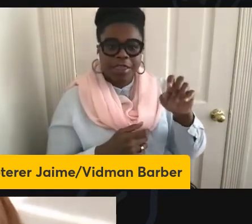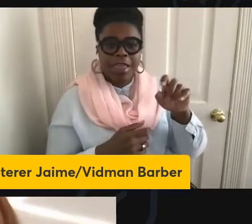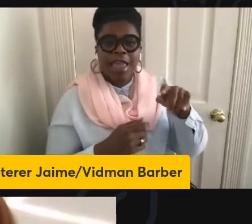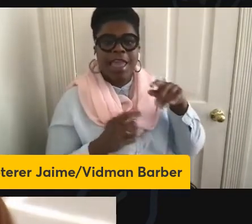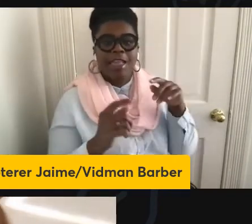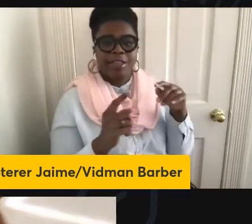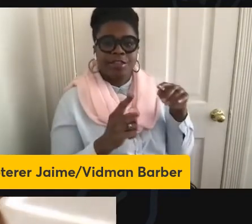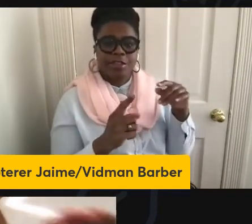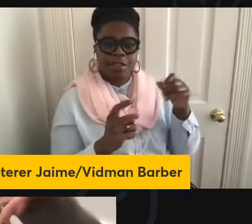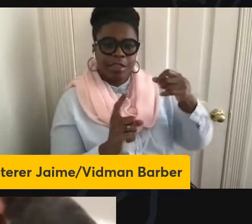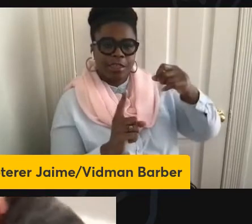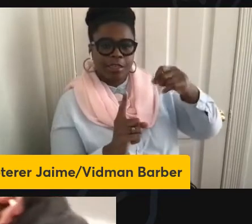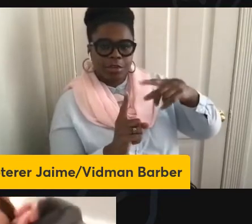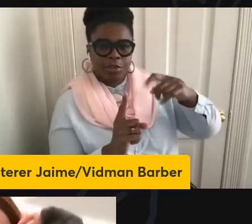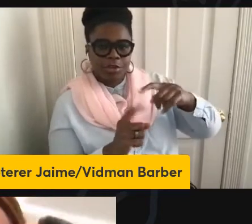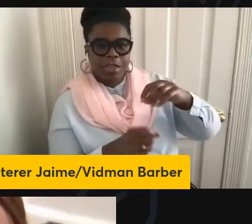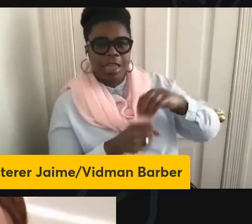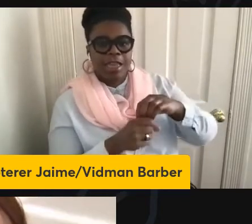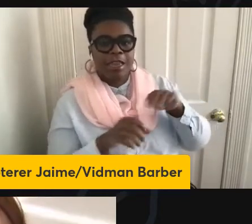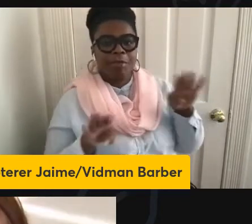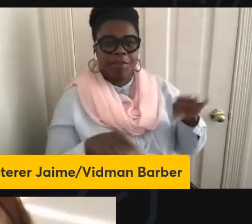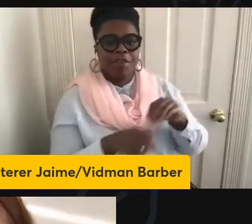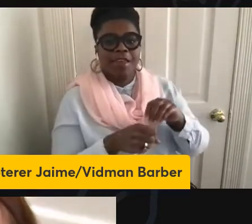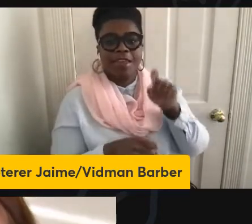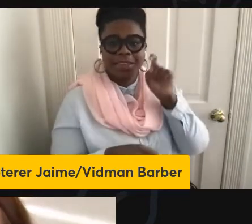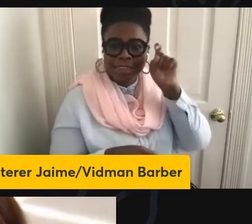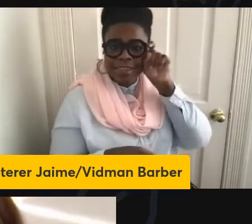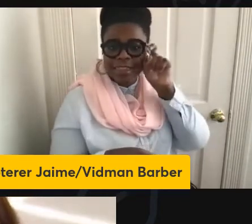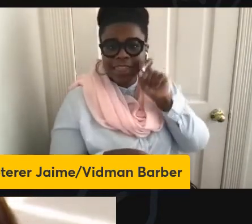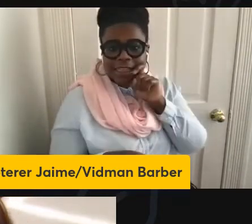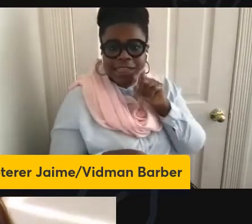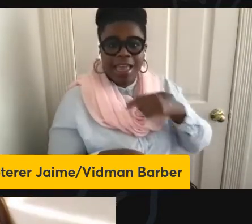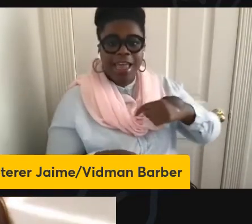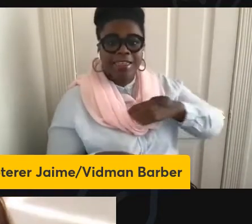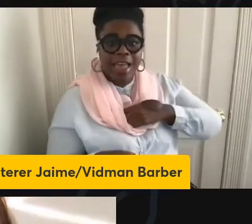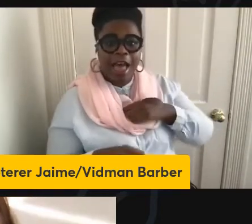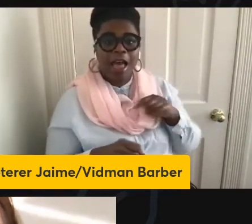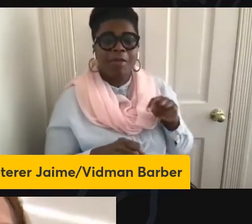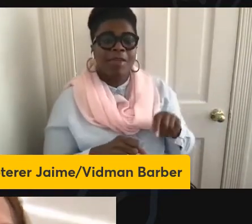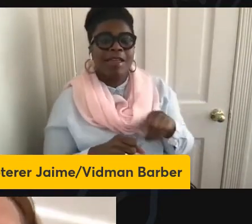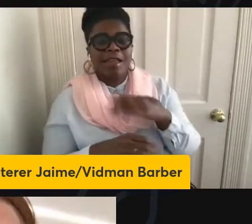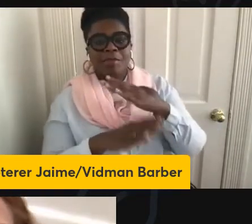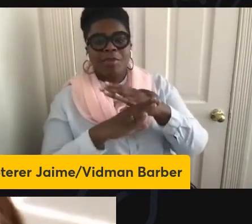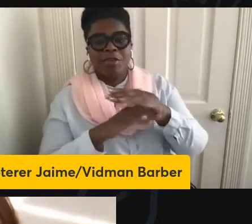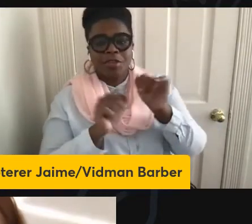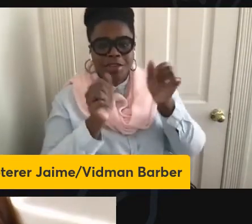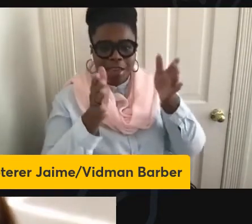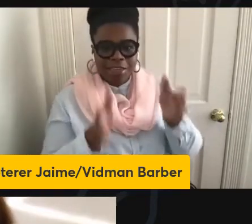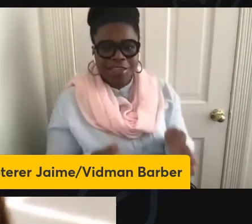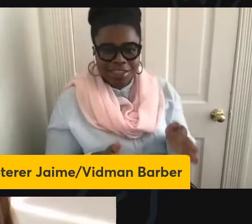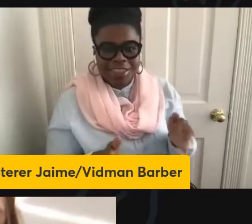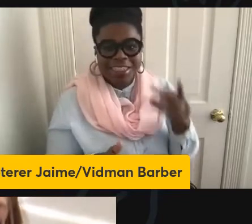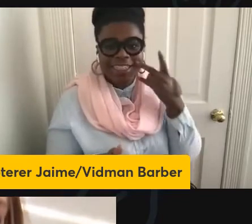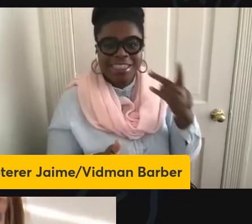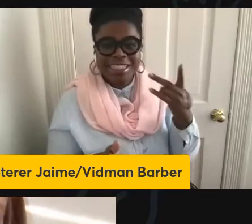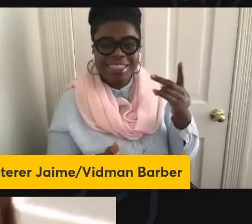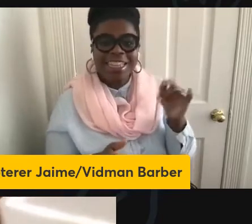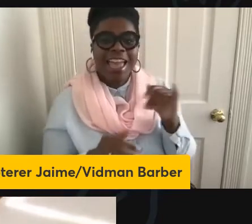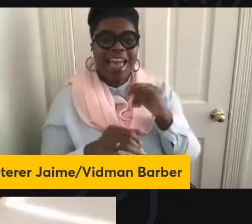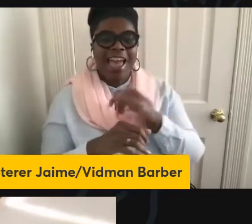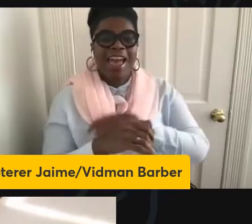sex specific way. As an immunologist, I can certainly enjoy all data that shows immune cells regulate everything. But it was